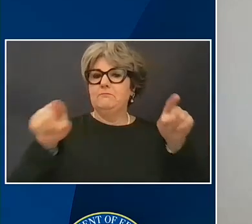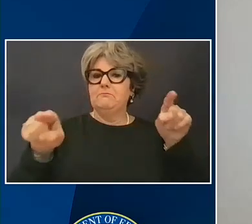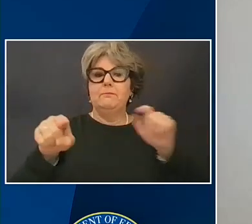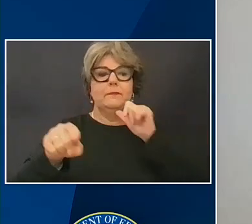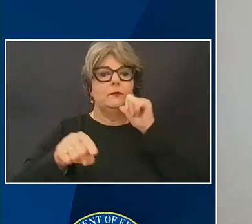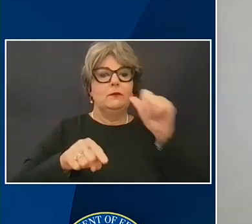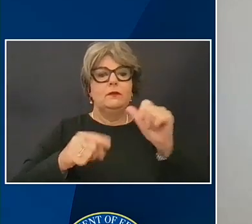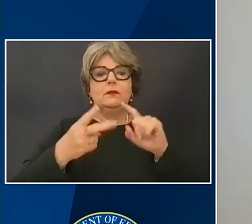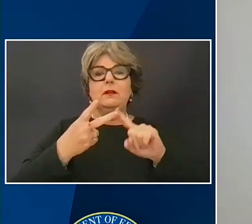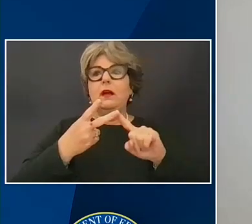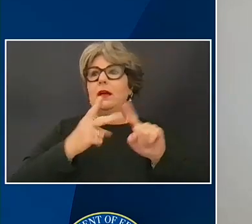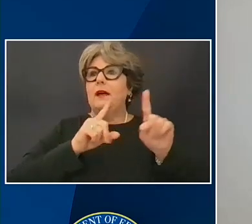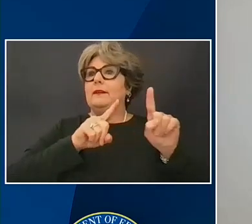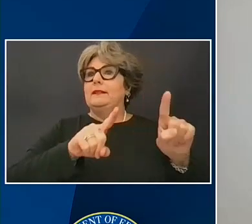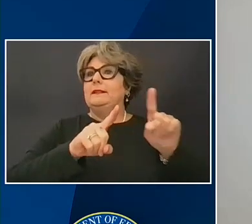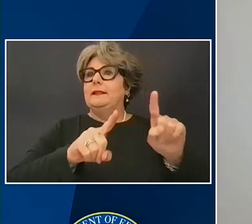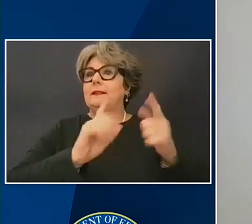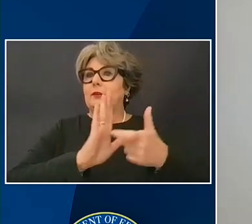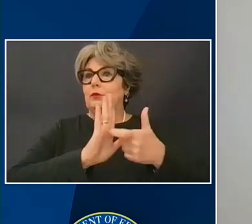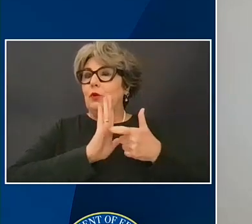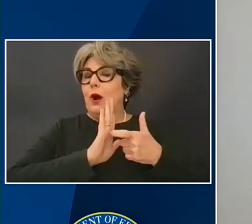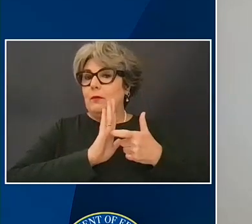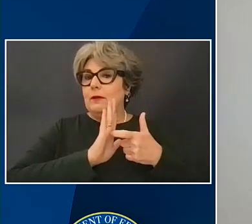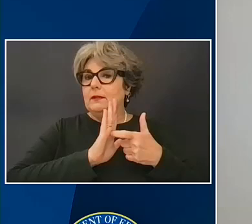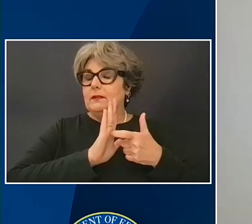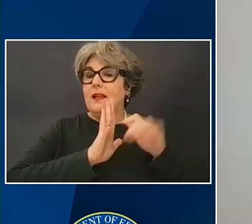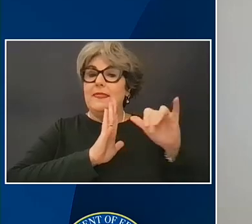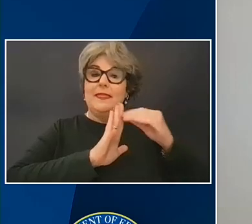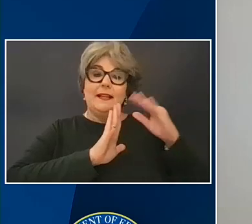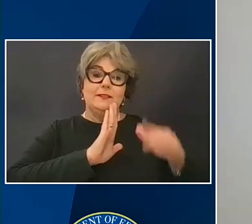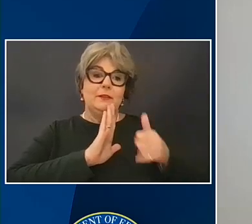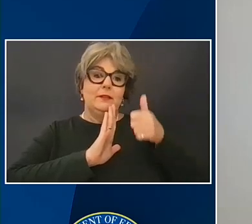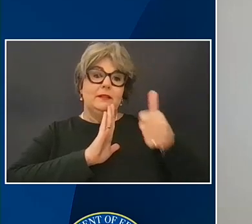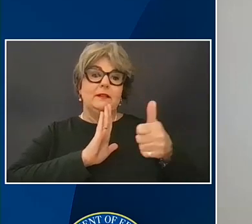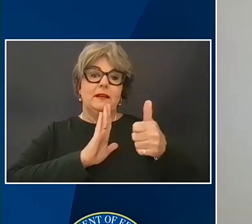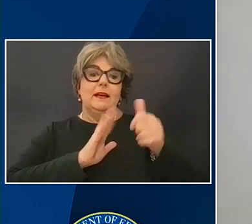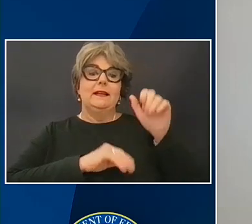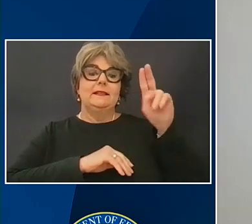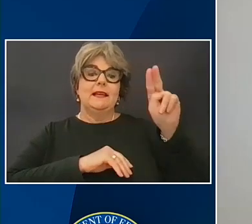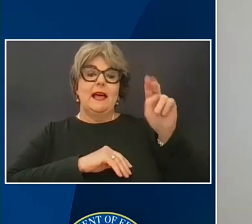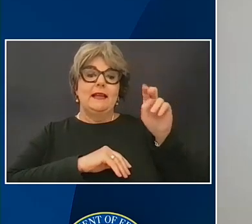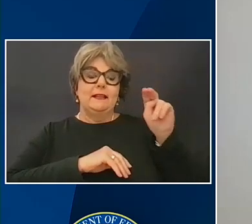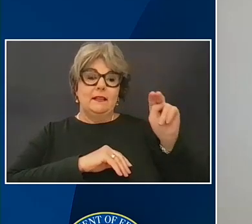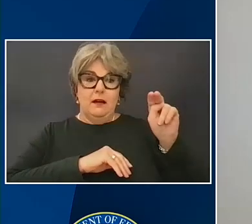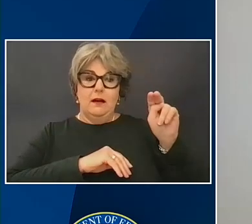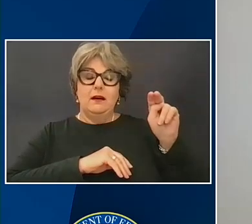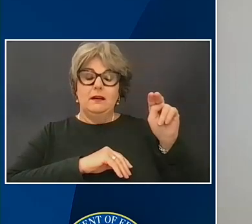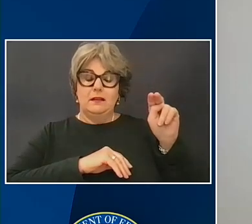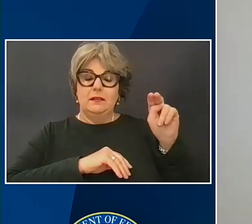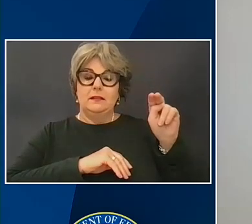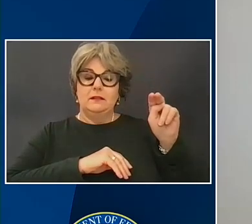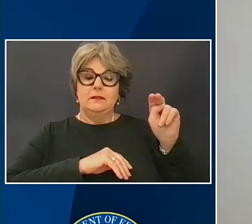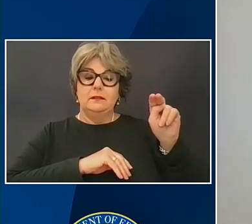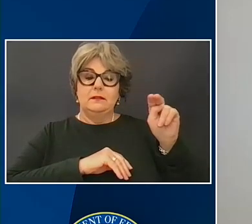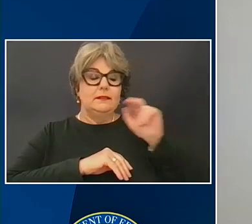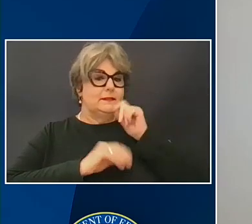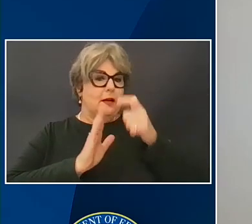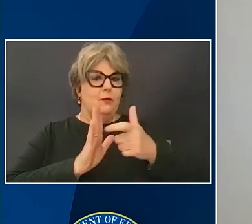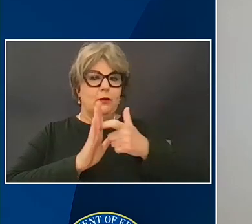have attendance-taking requirements, that student is treated as a nonattendance- is not required to take attendance for that